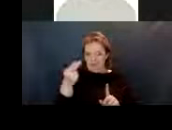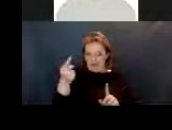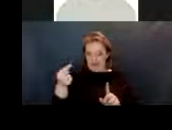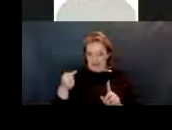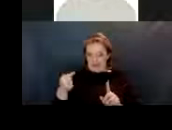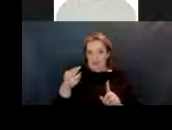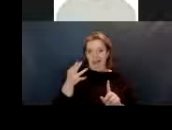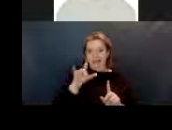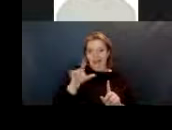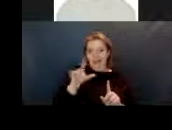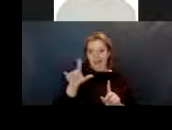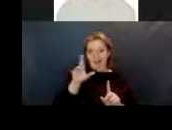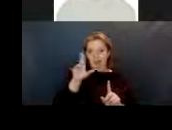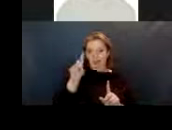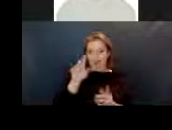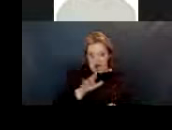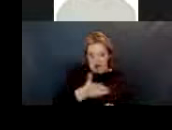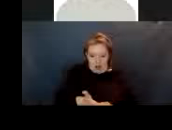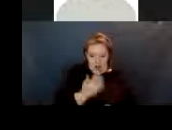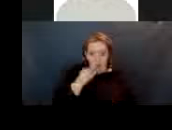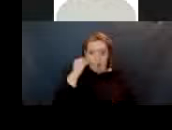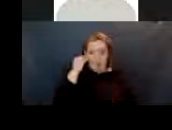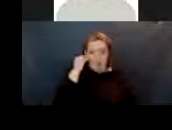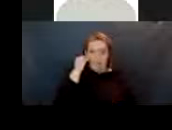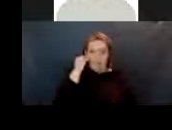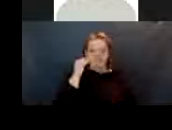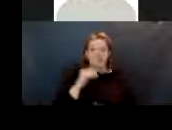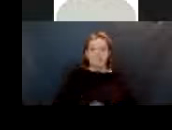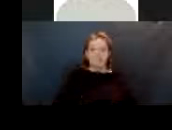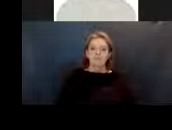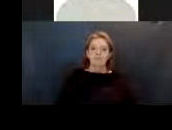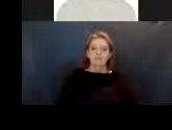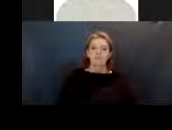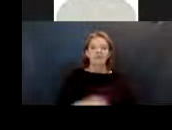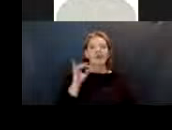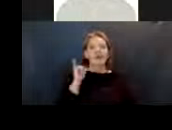And so, this feeling of being lost, I think the sensation that I'm getting at here is,